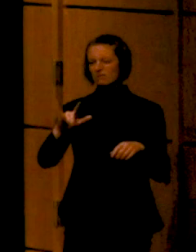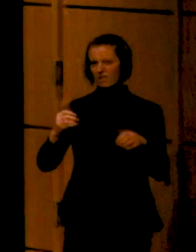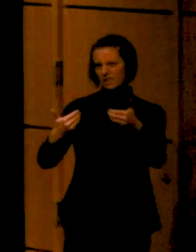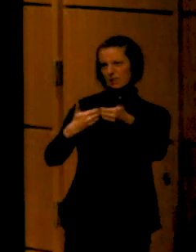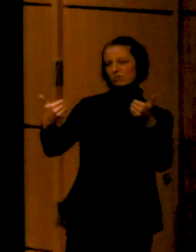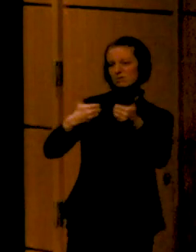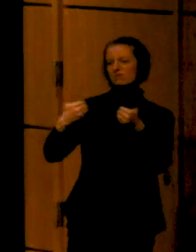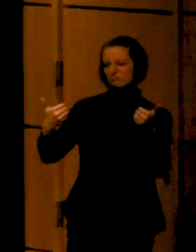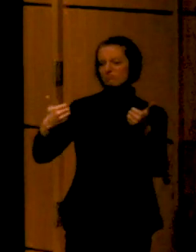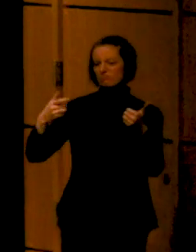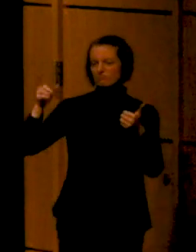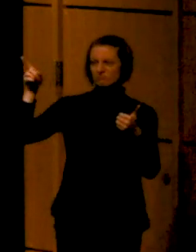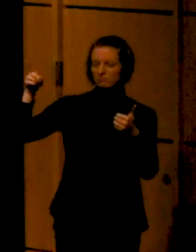lands.